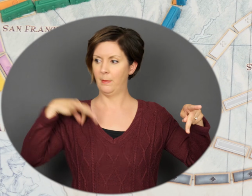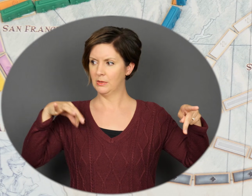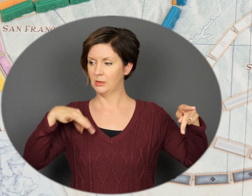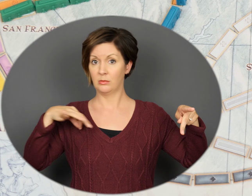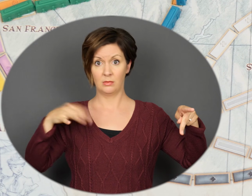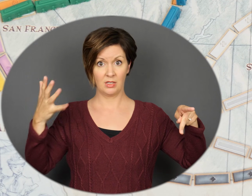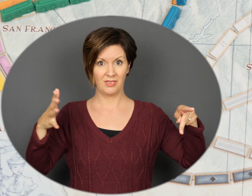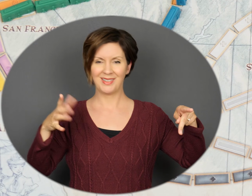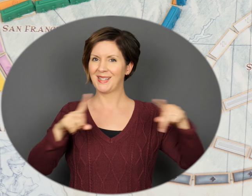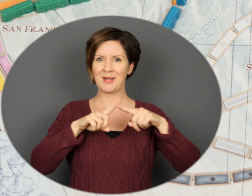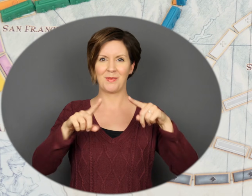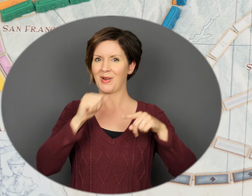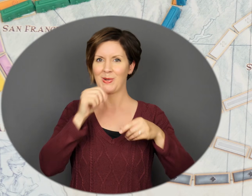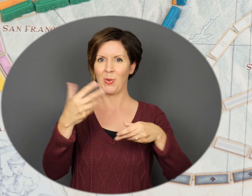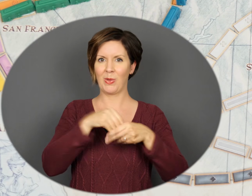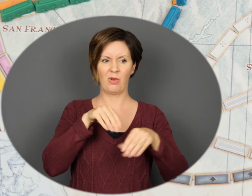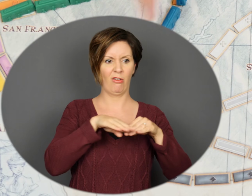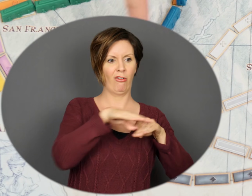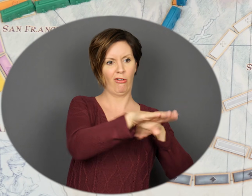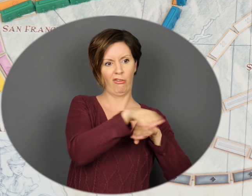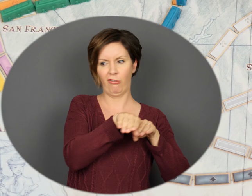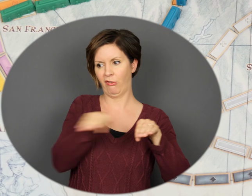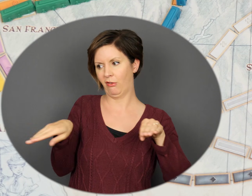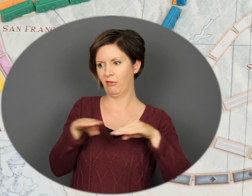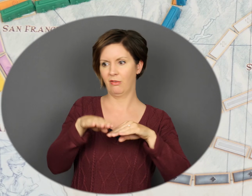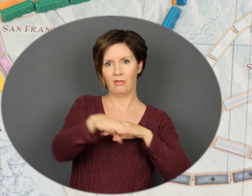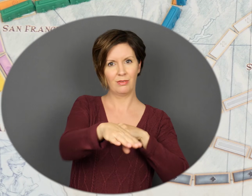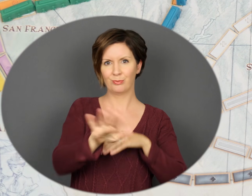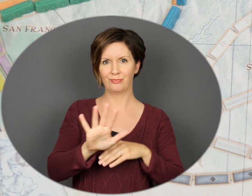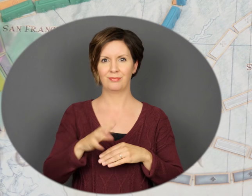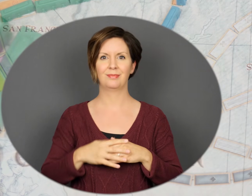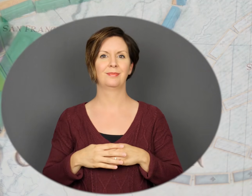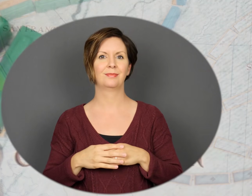but it would not count these branching train cars in that total.